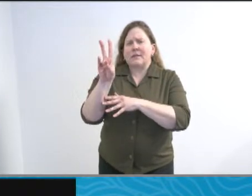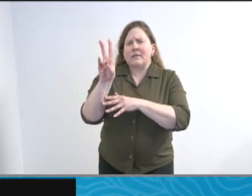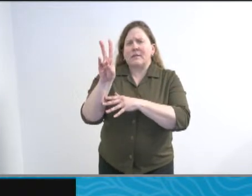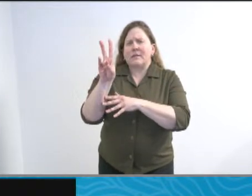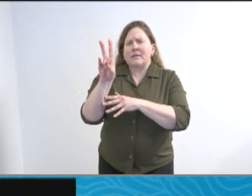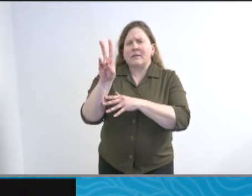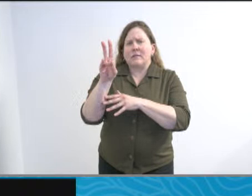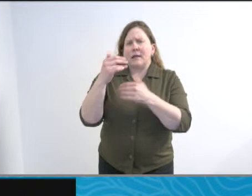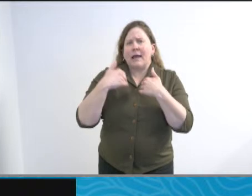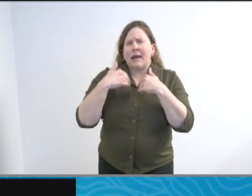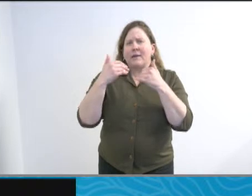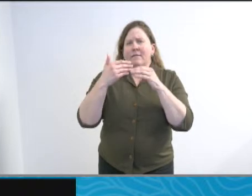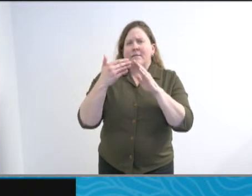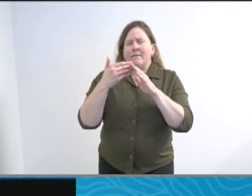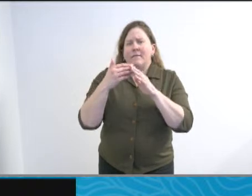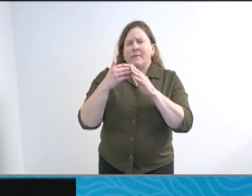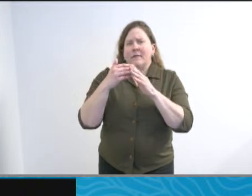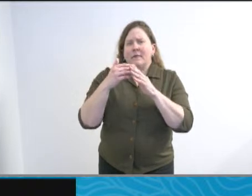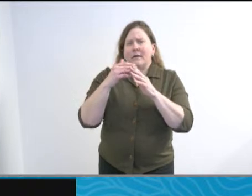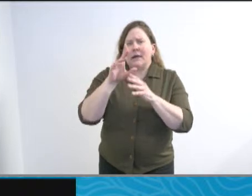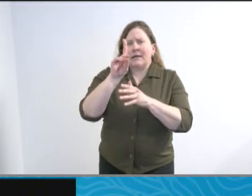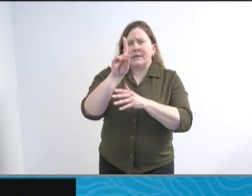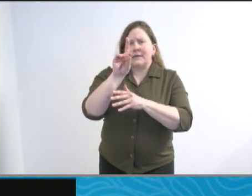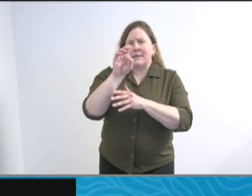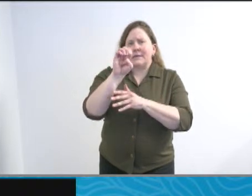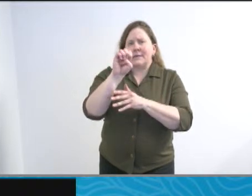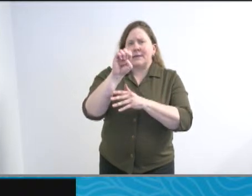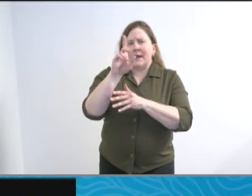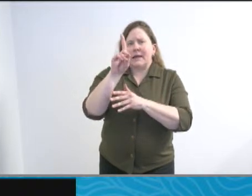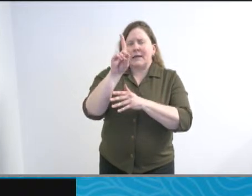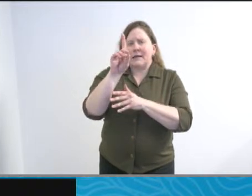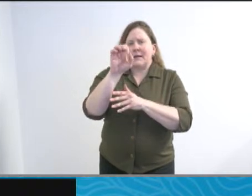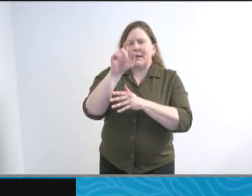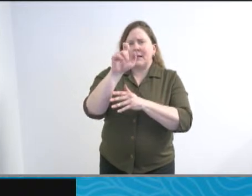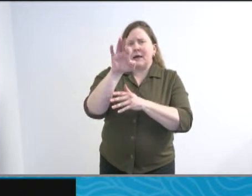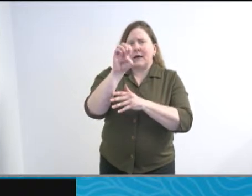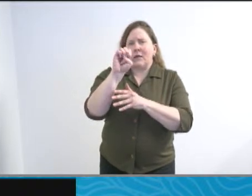the state to have the budget and the LCAP approved by July.